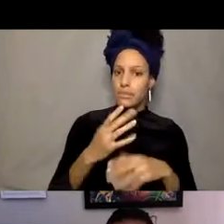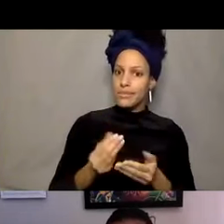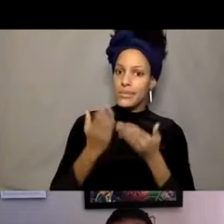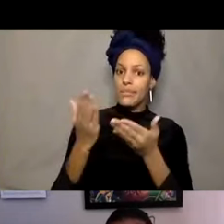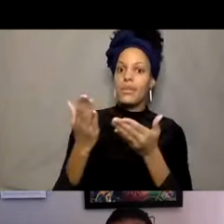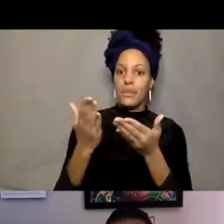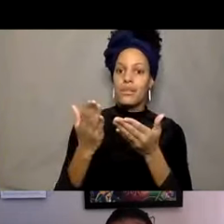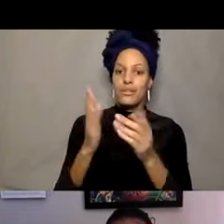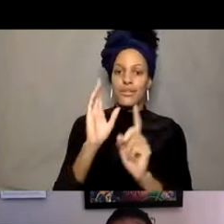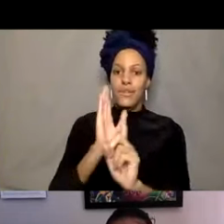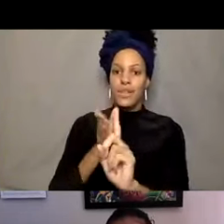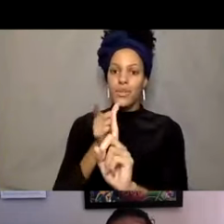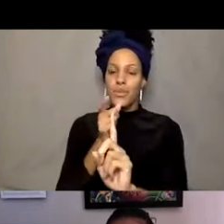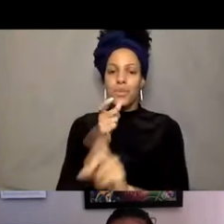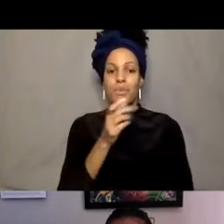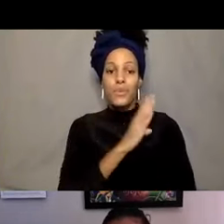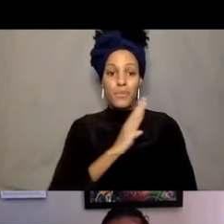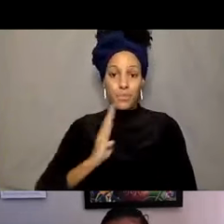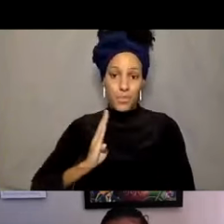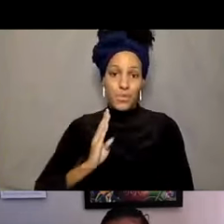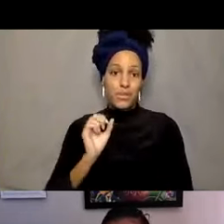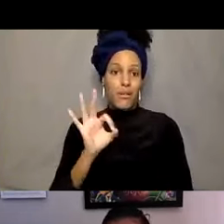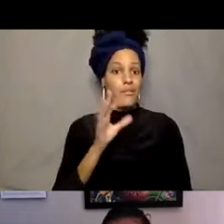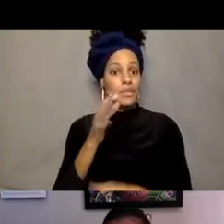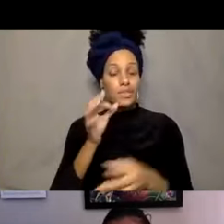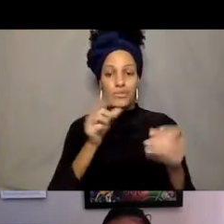to the MRAC Board of Directors who make the final decisions on funding.